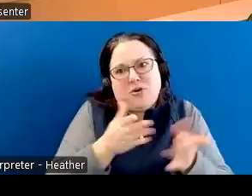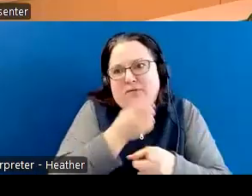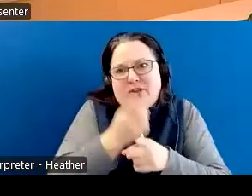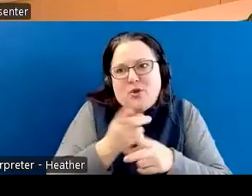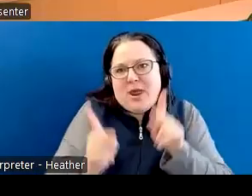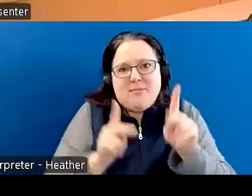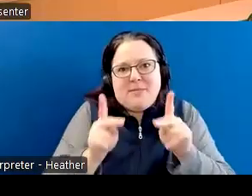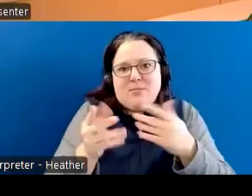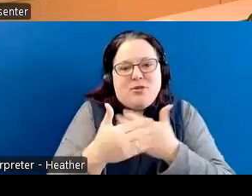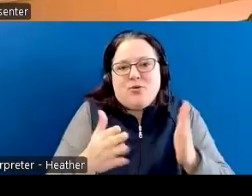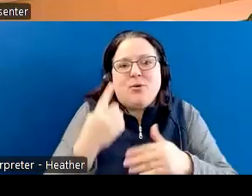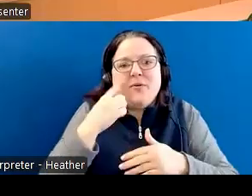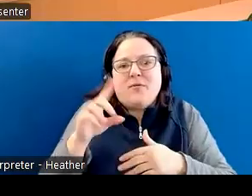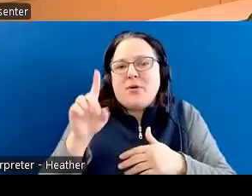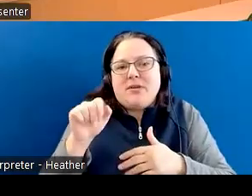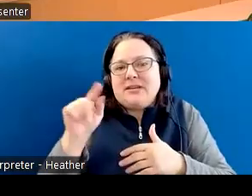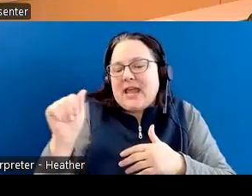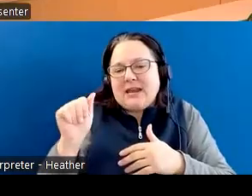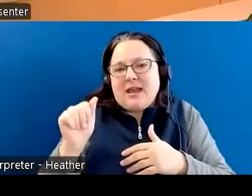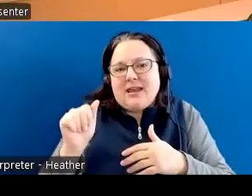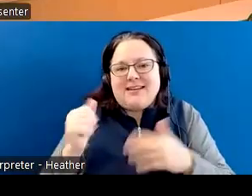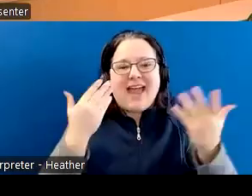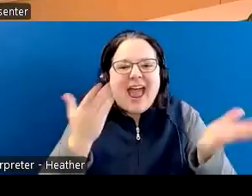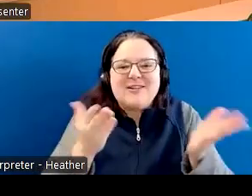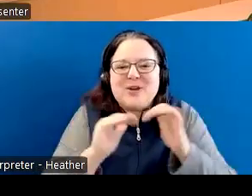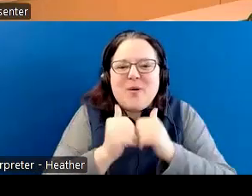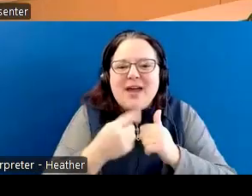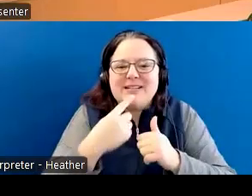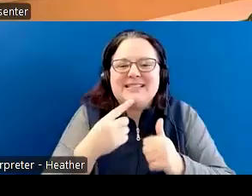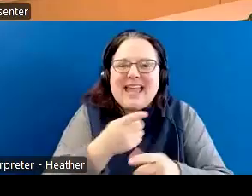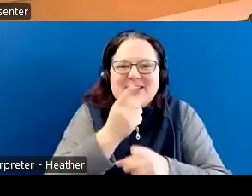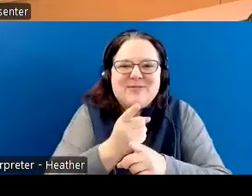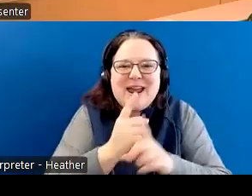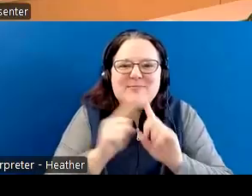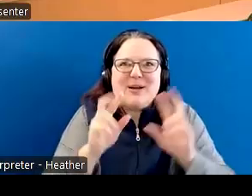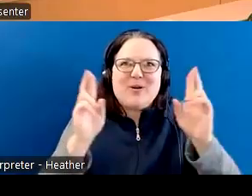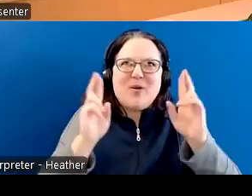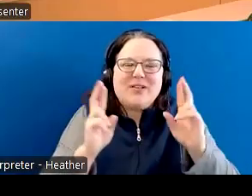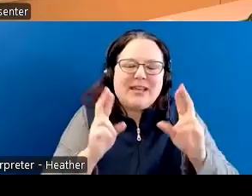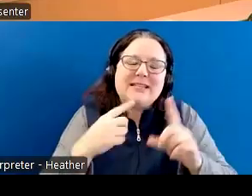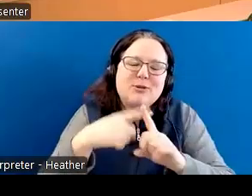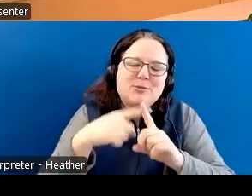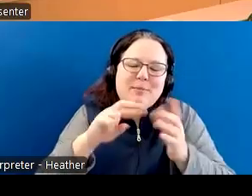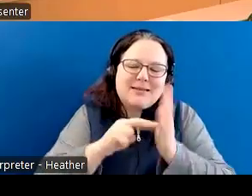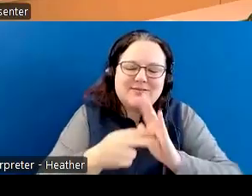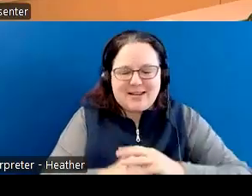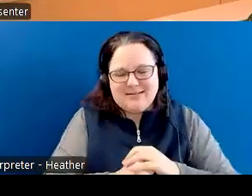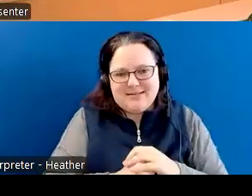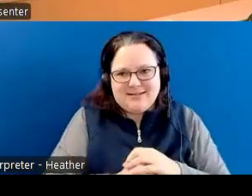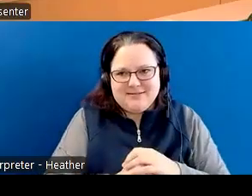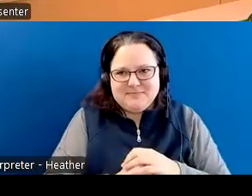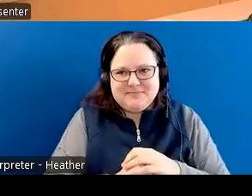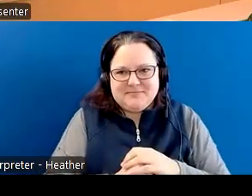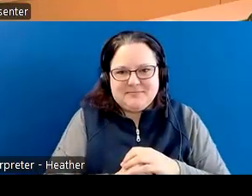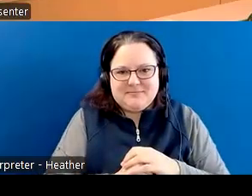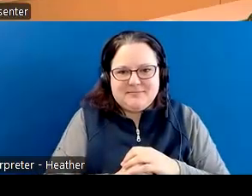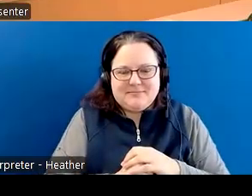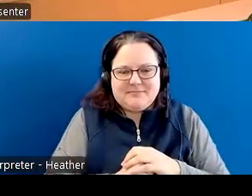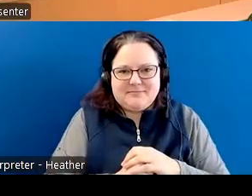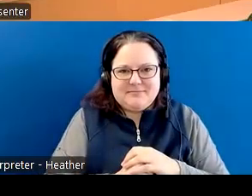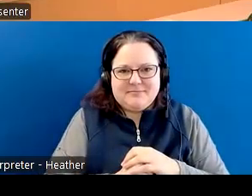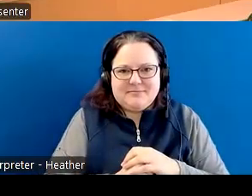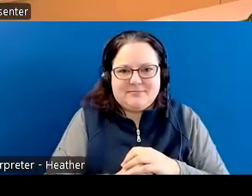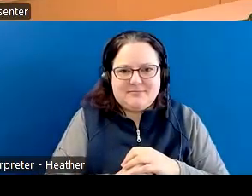comes to the data. And I didn't know how to say that. Hopefully that came out the way intended.